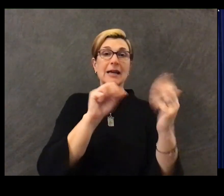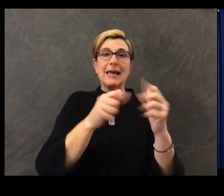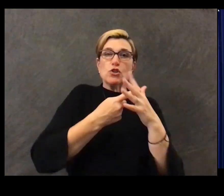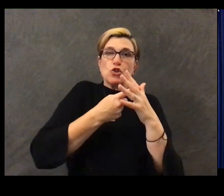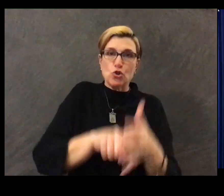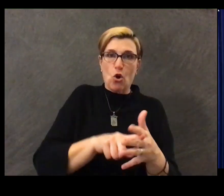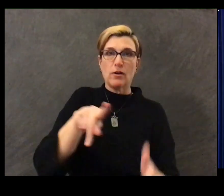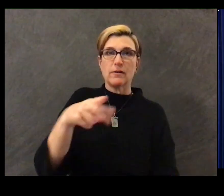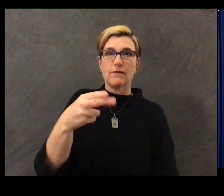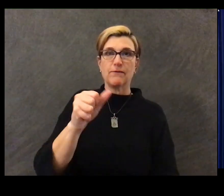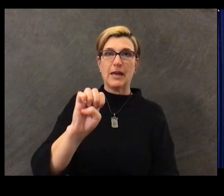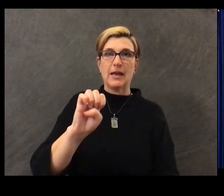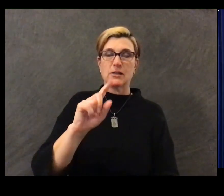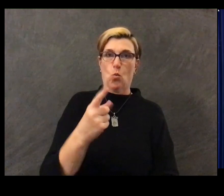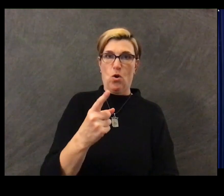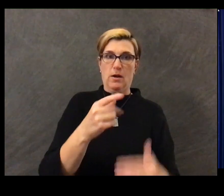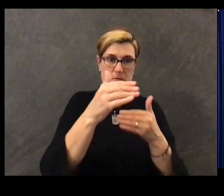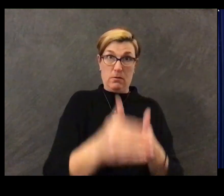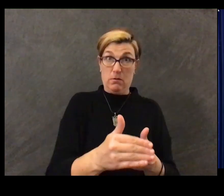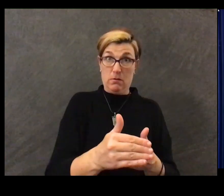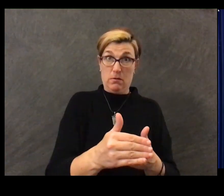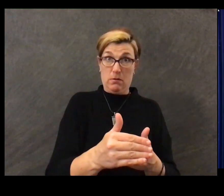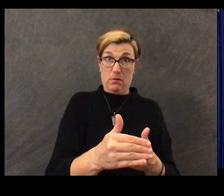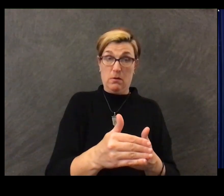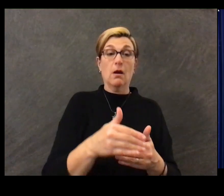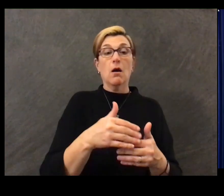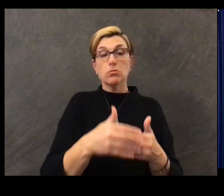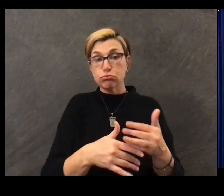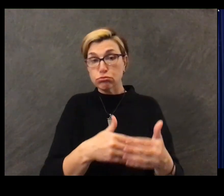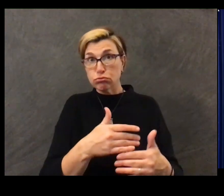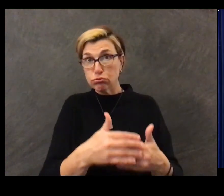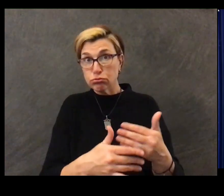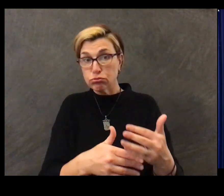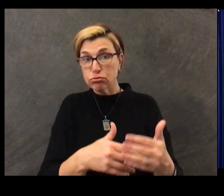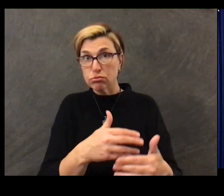things relax a little as you go into Phase two and relax a little and you go